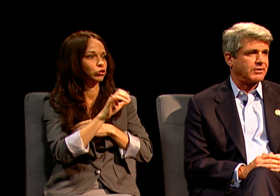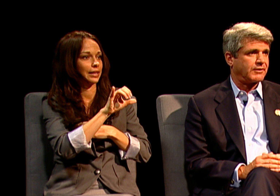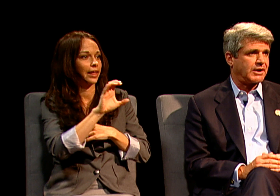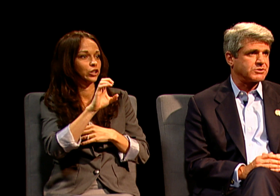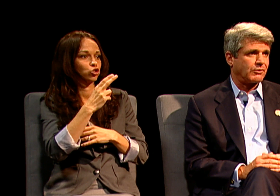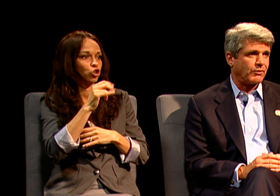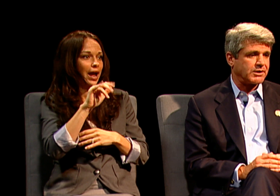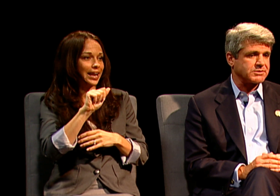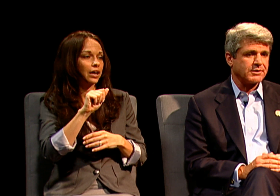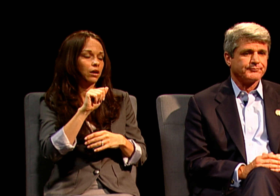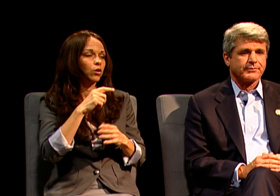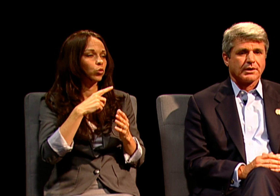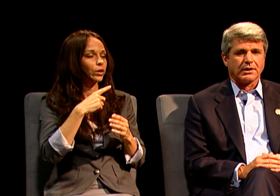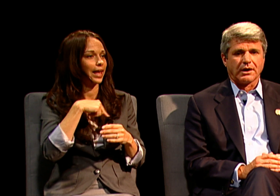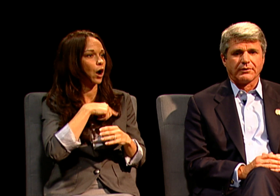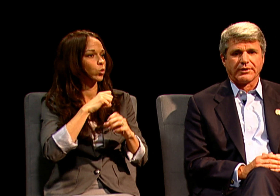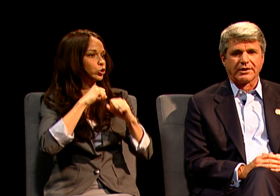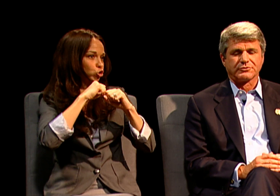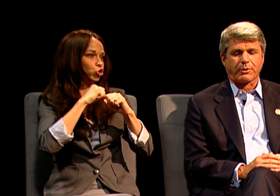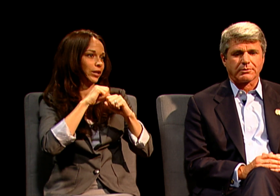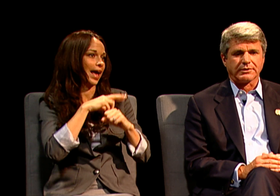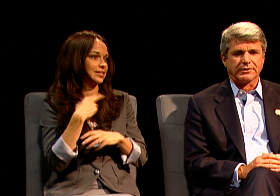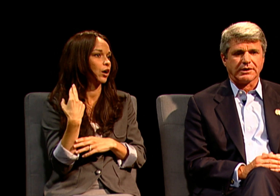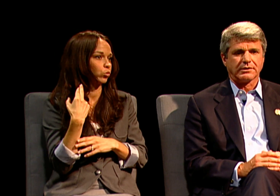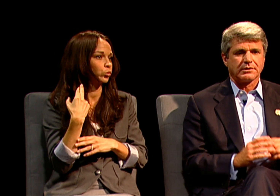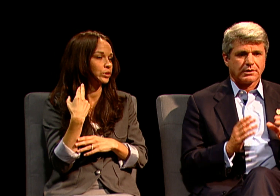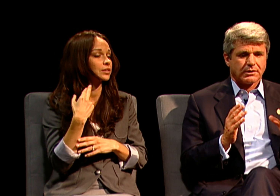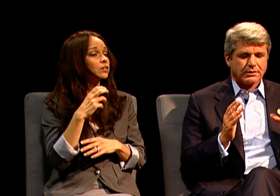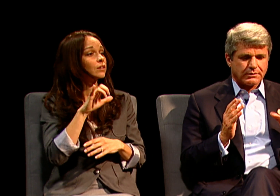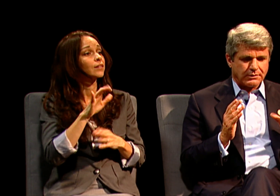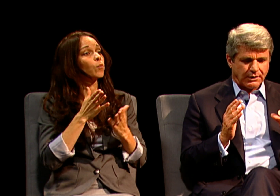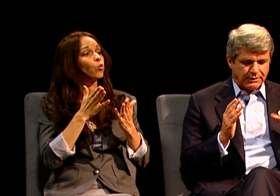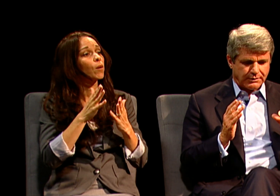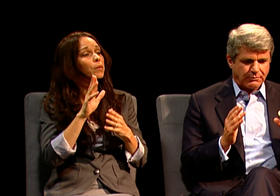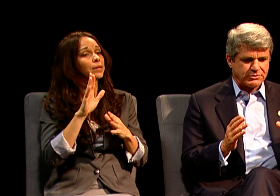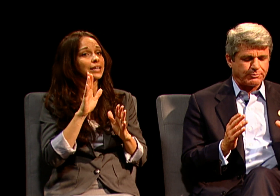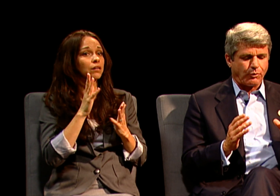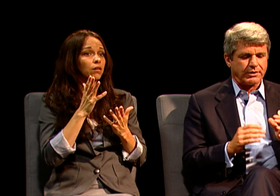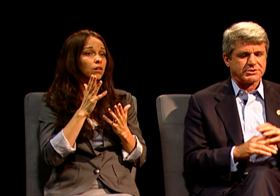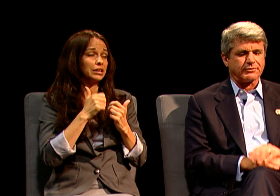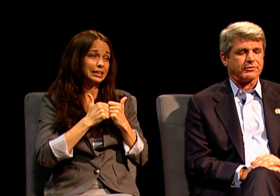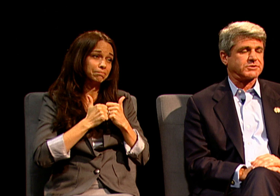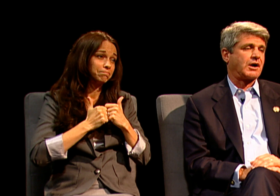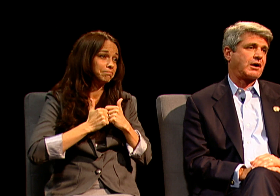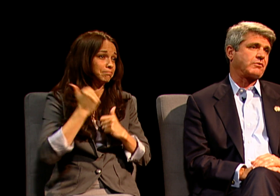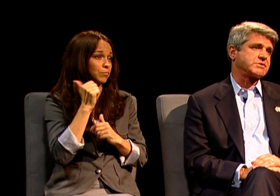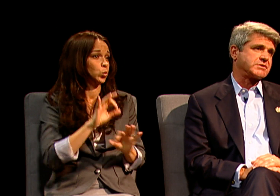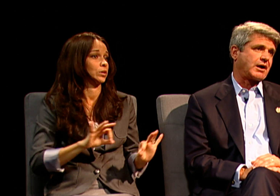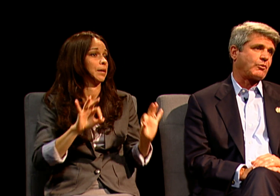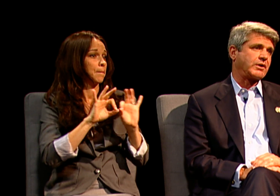OF THE NATION AT RISK. THAT IS PROBABLY THE MOST IMPORTANT ISSUE FOR THIS CONGRESS,